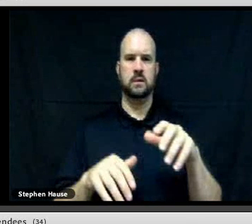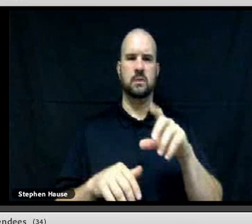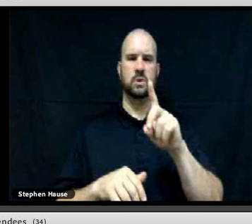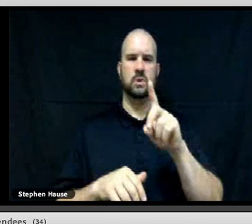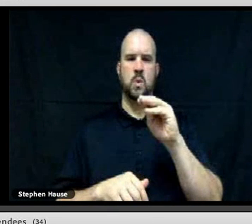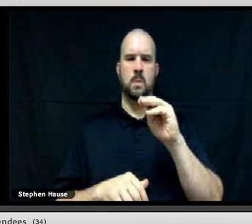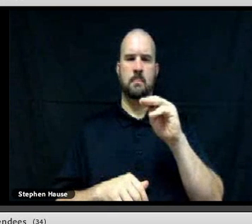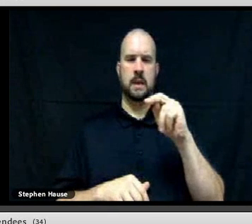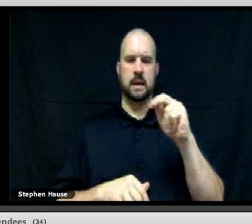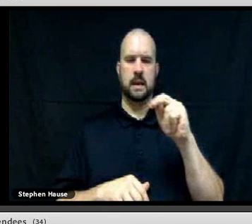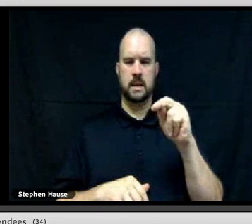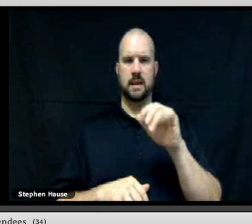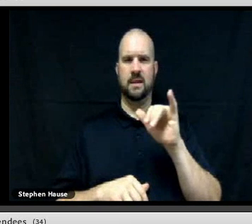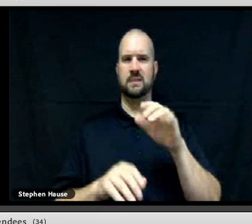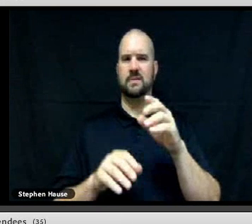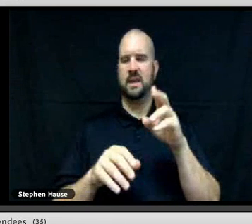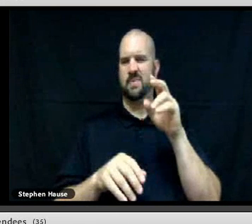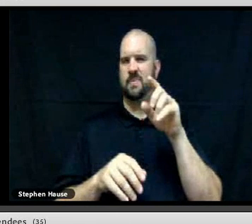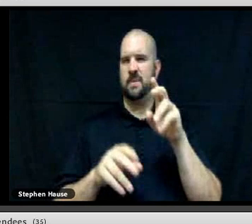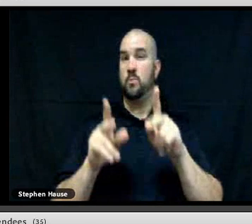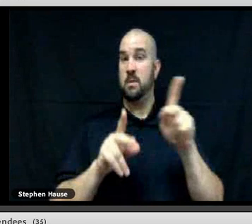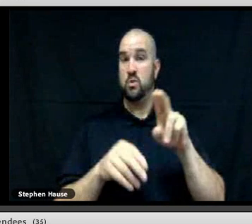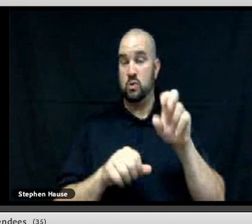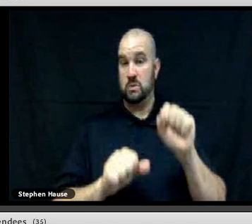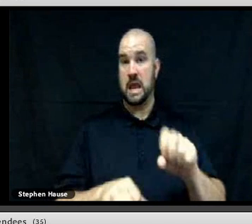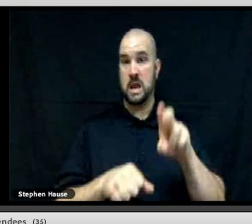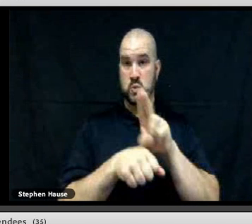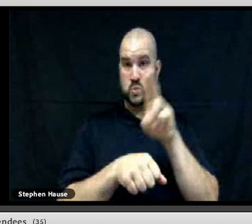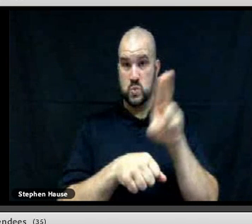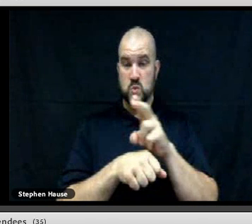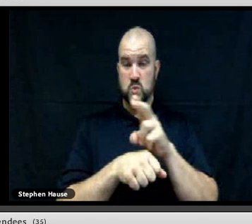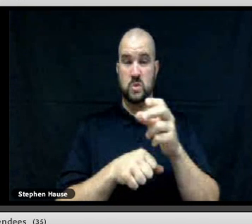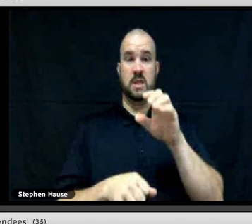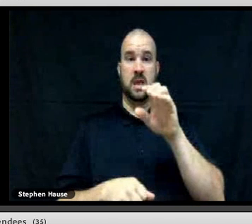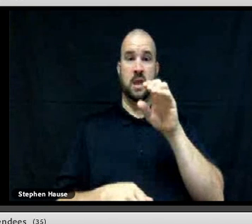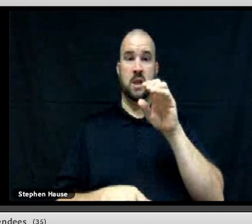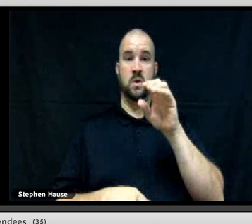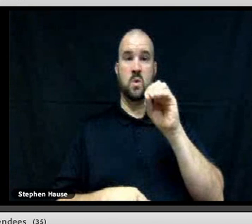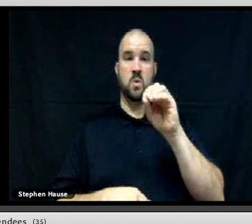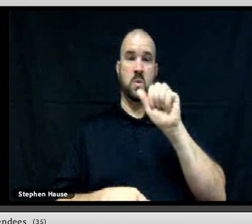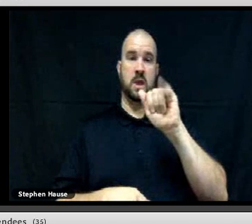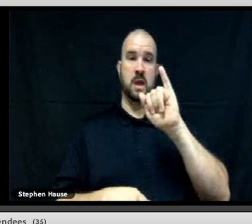so anyone can use your metadata, um, in things like their apps